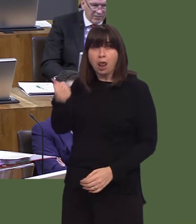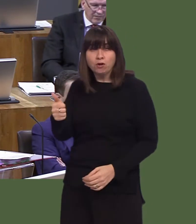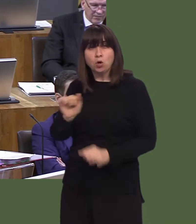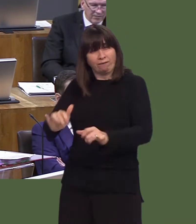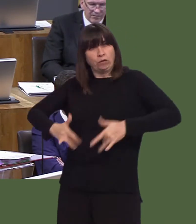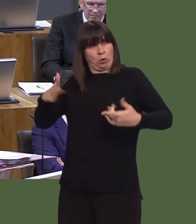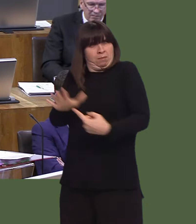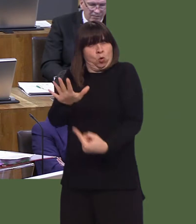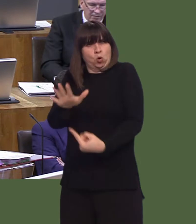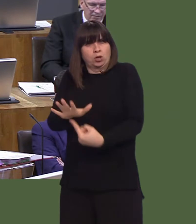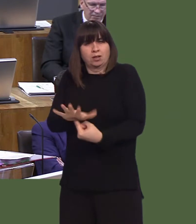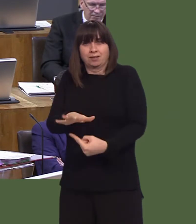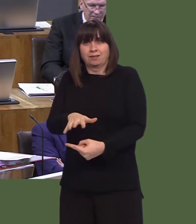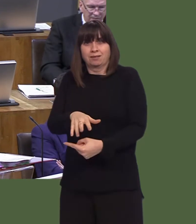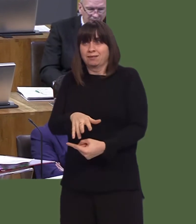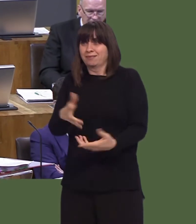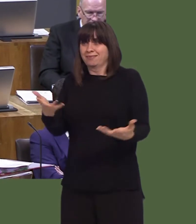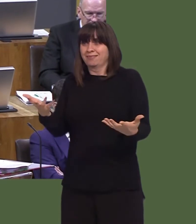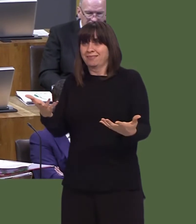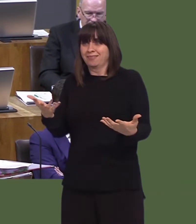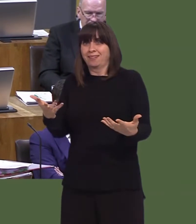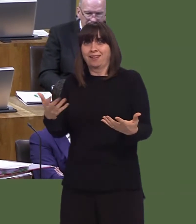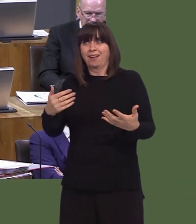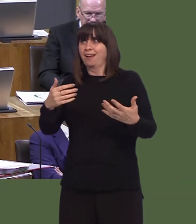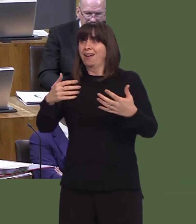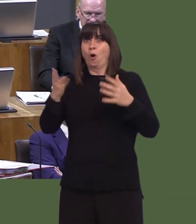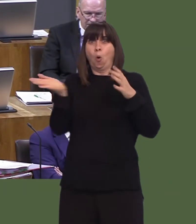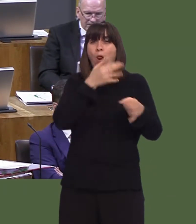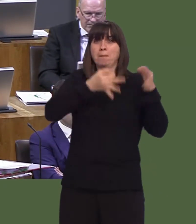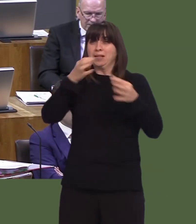We have spent our time in this Chamber, in all parties in fairness, talking about giving children a voice.